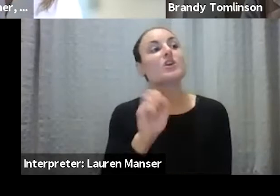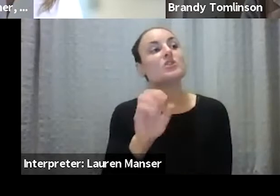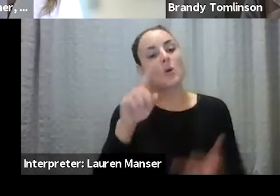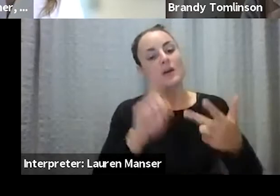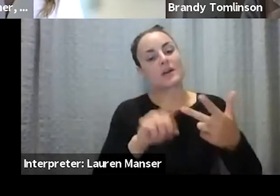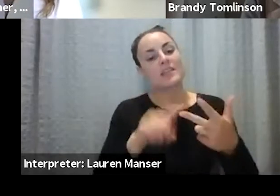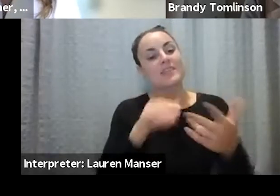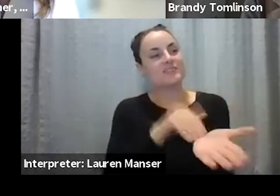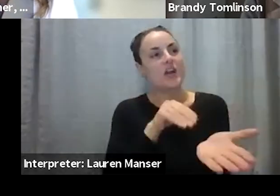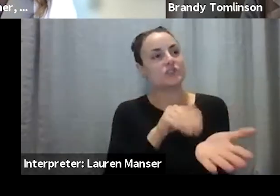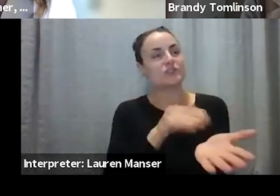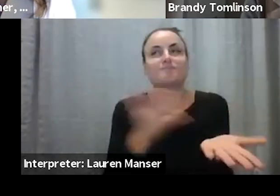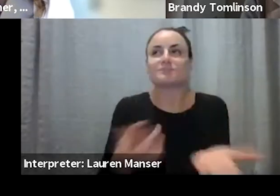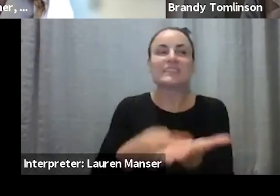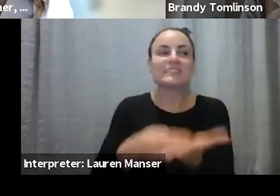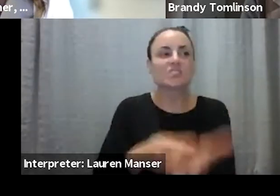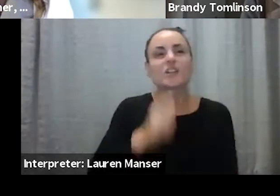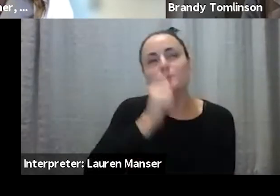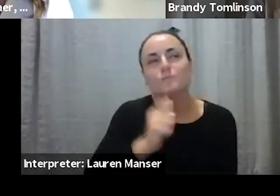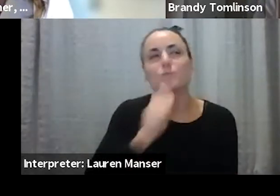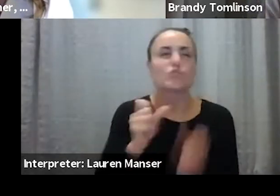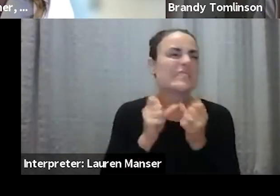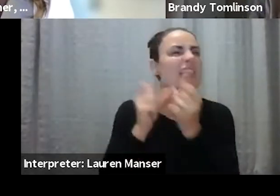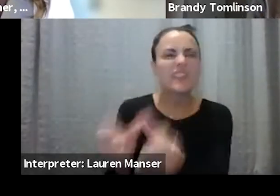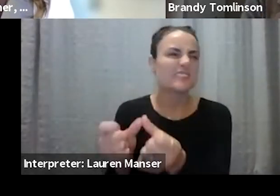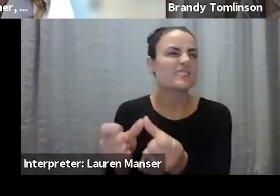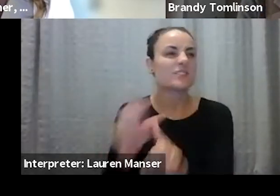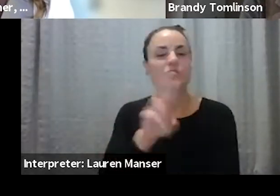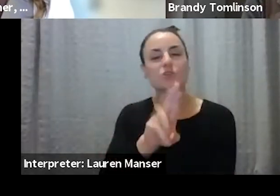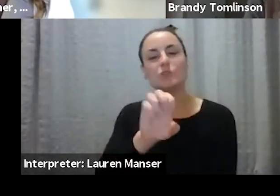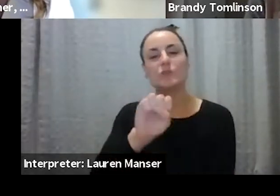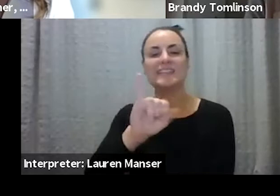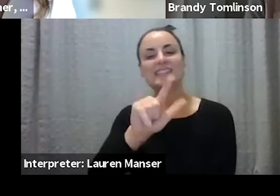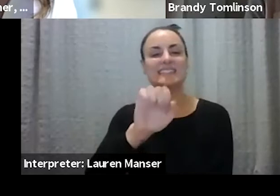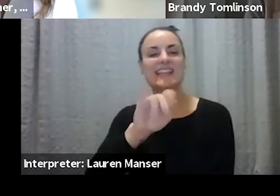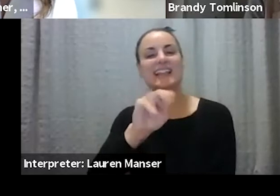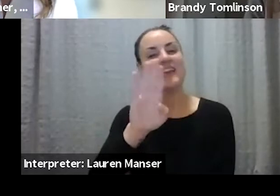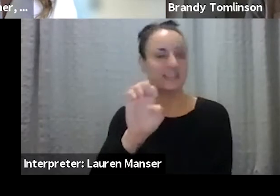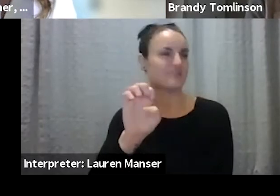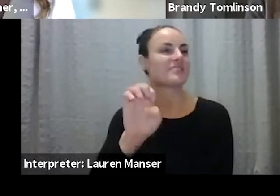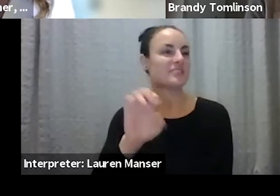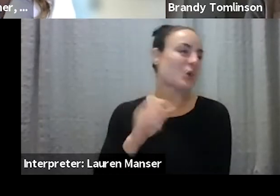and I'm incredibly appreciative of everyone who was there and willing to share. It was such a great panel.